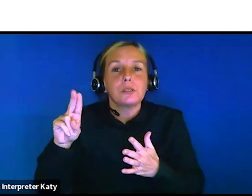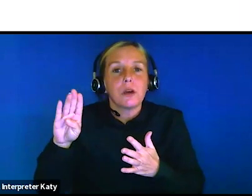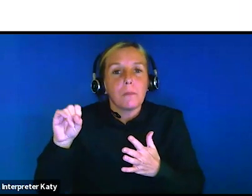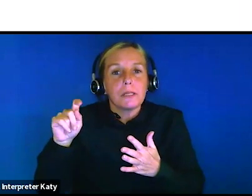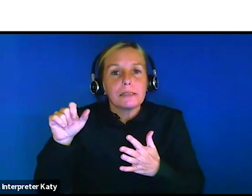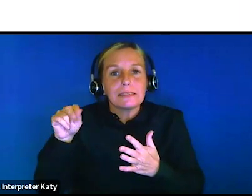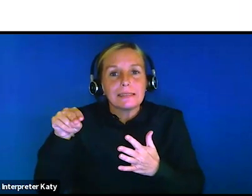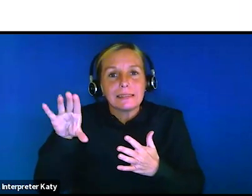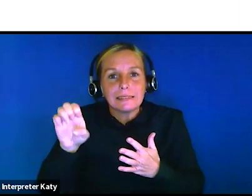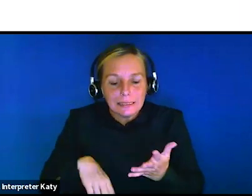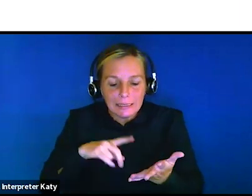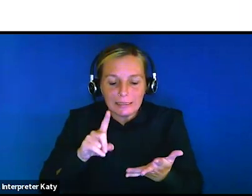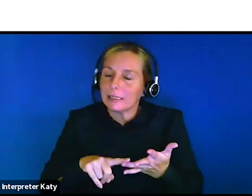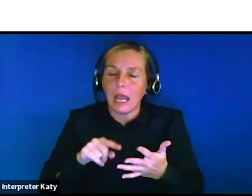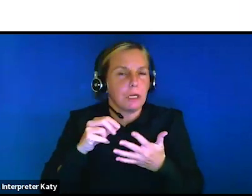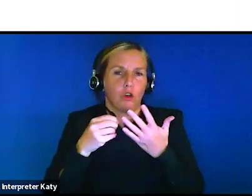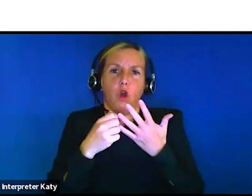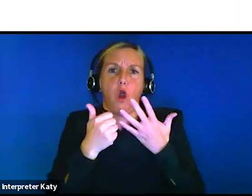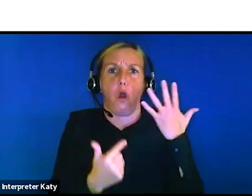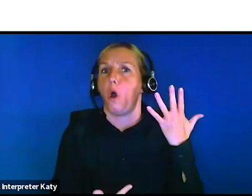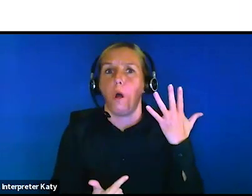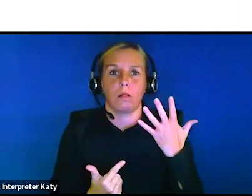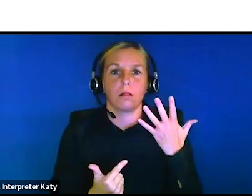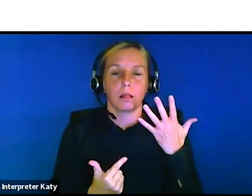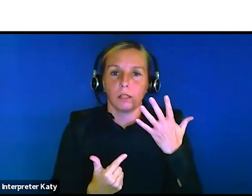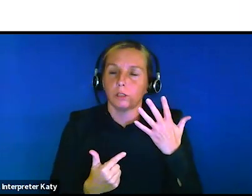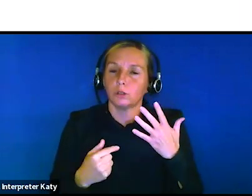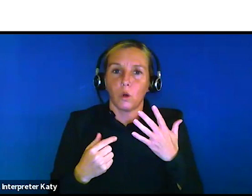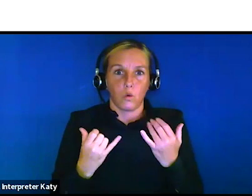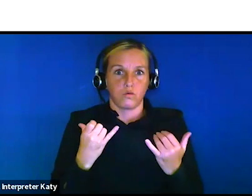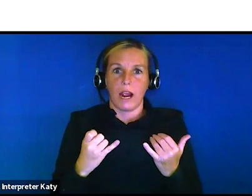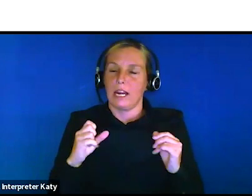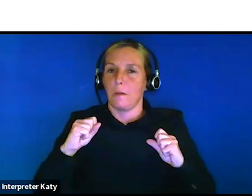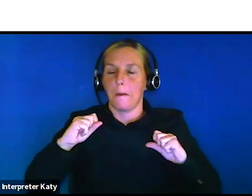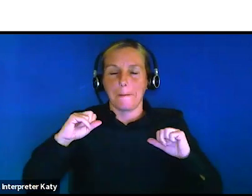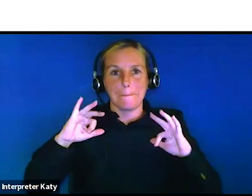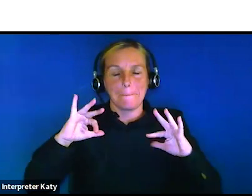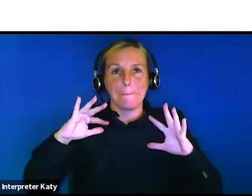And so this is an amazing moment in time. So you have that. That's good news.